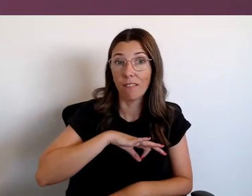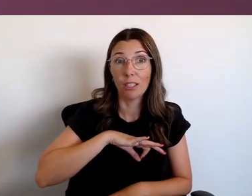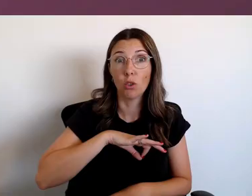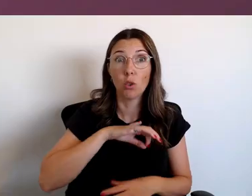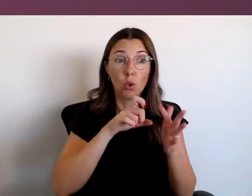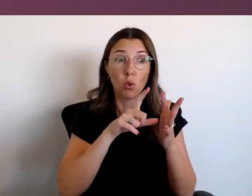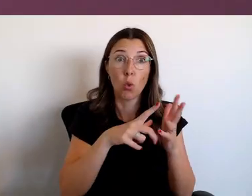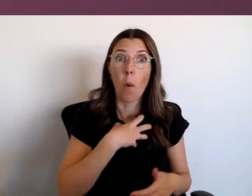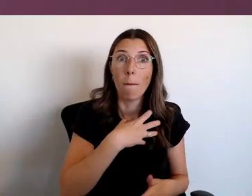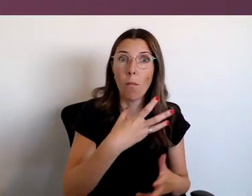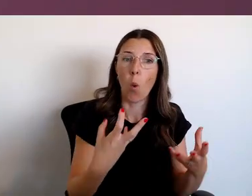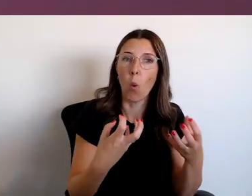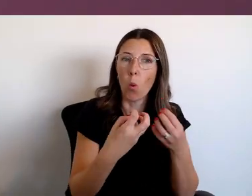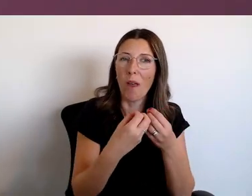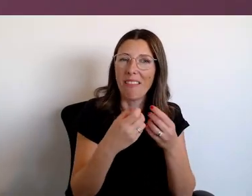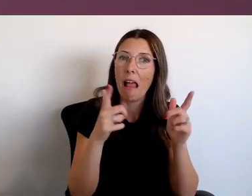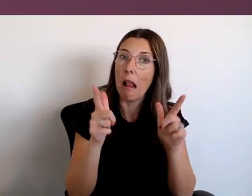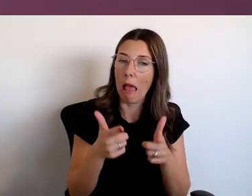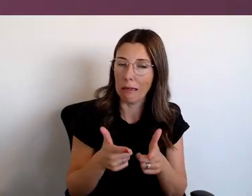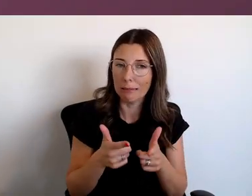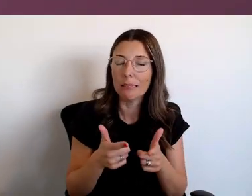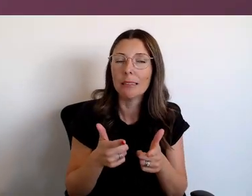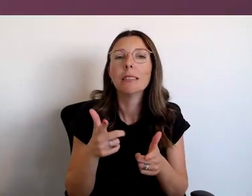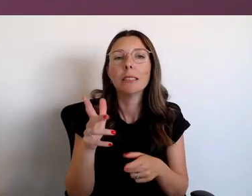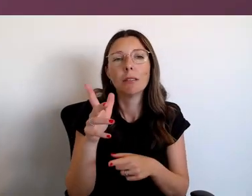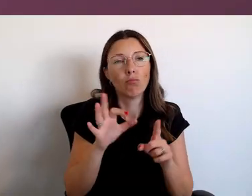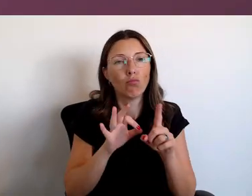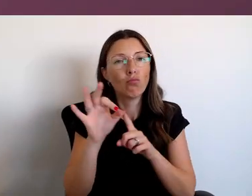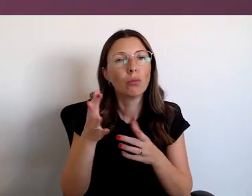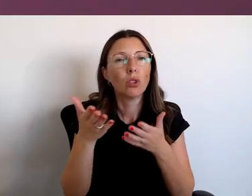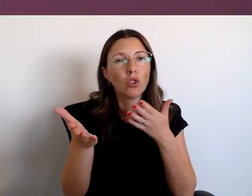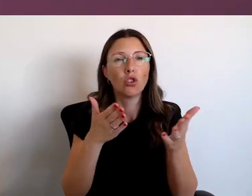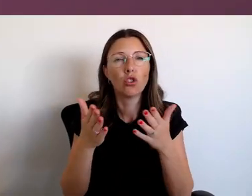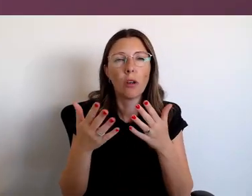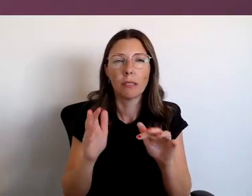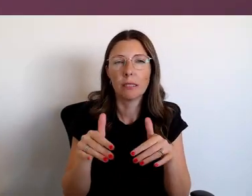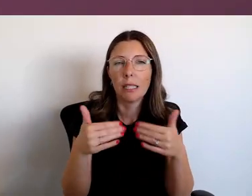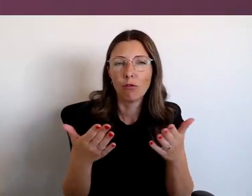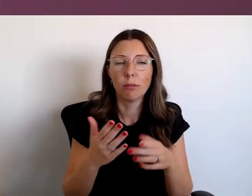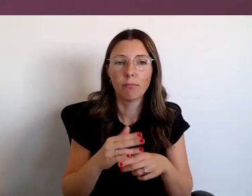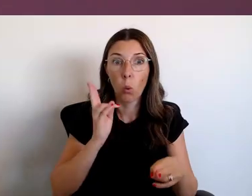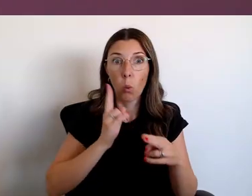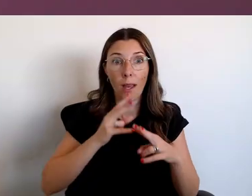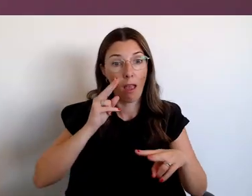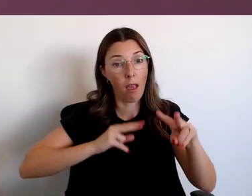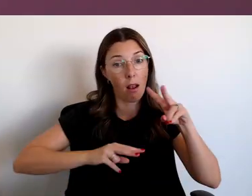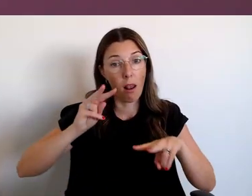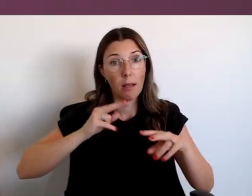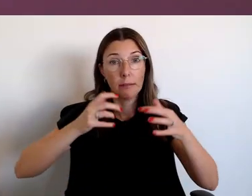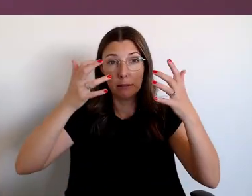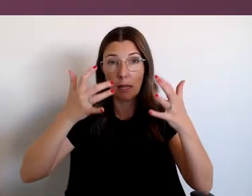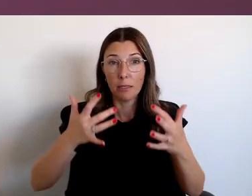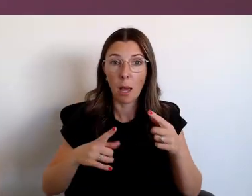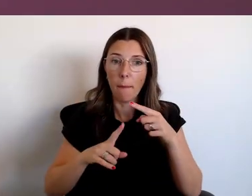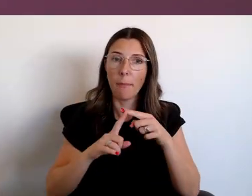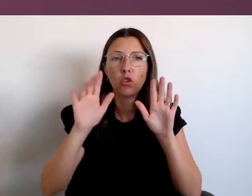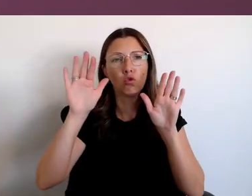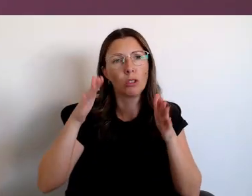improving efficiency and service delivery, faster analysis of data, and reducing workload, just to name a few.